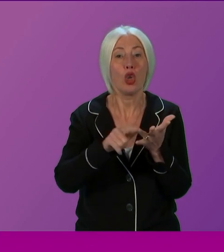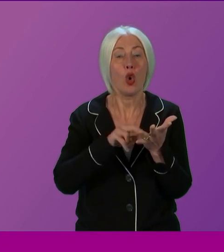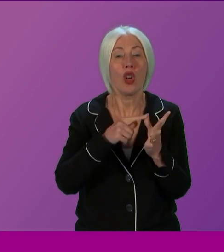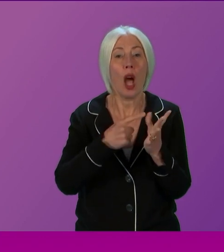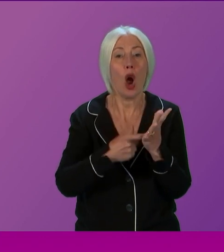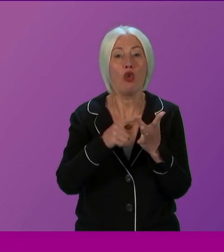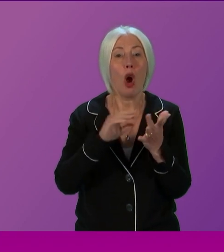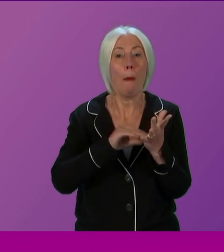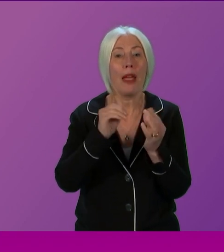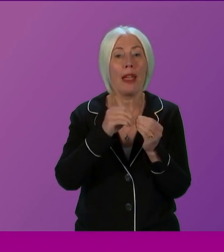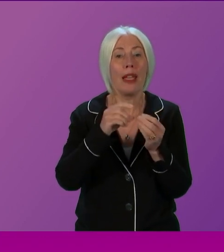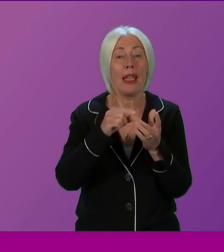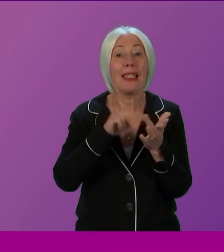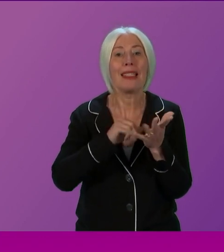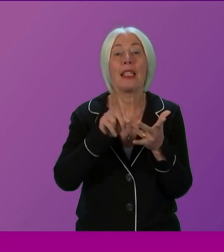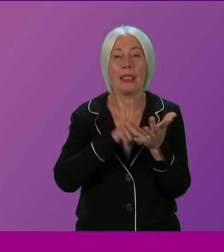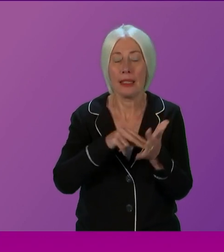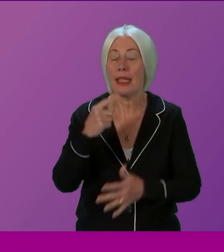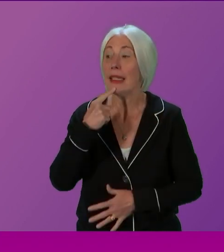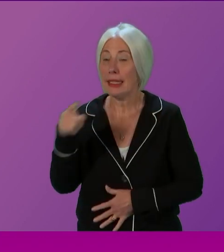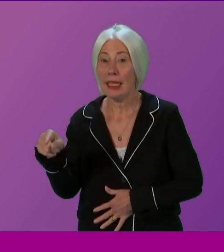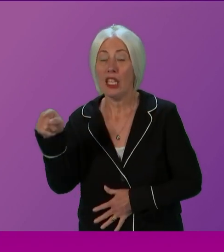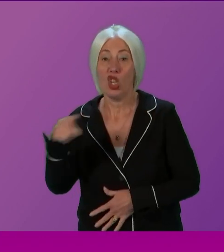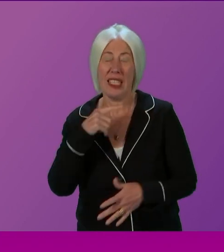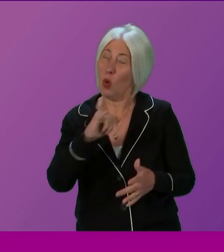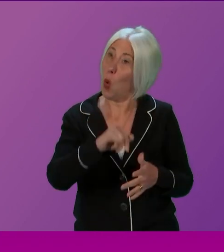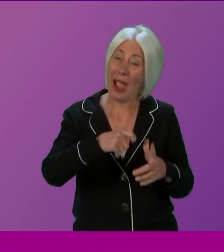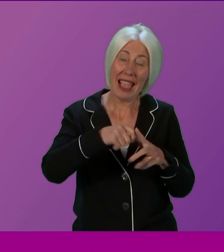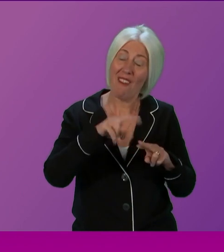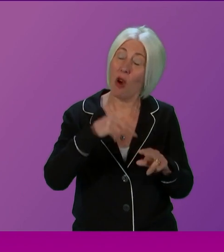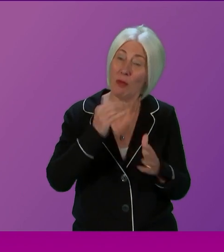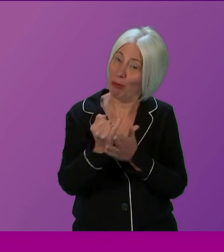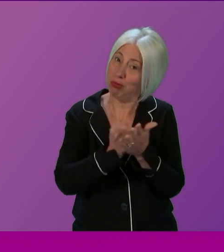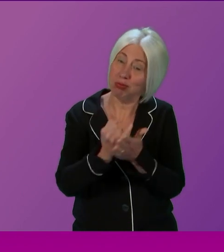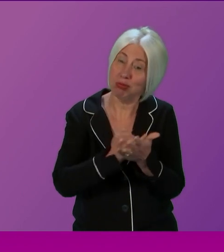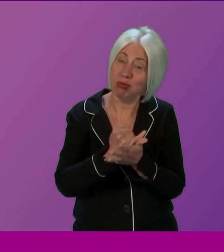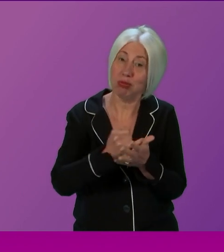colleague of Kate Forbes—said that Kate Forbes is trashing the record of the SNP Government.